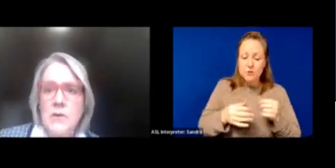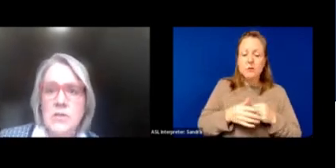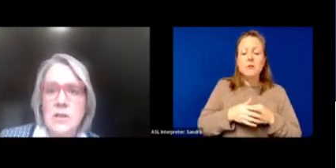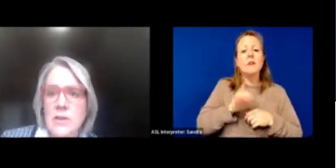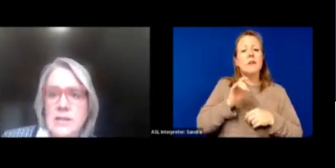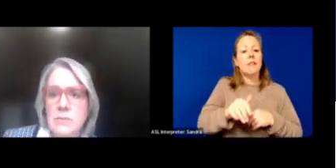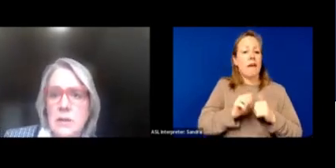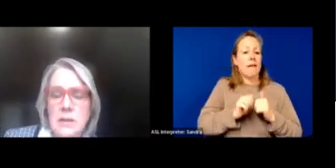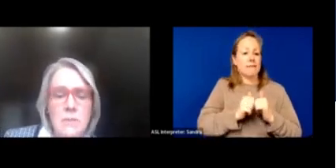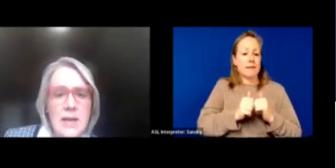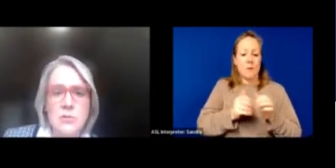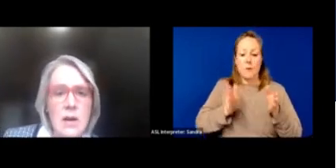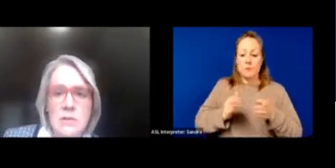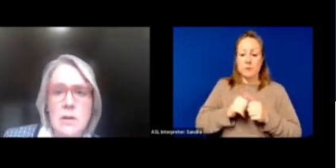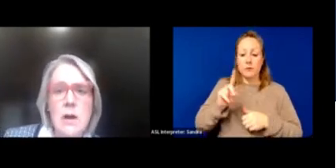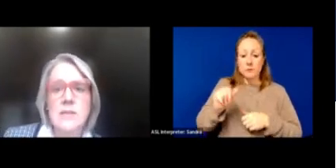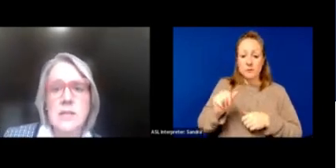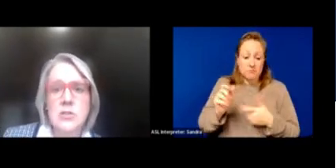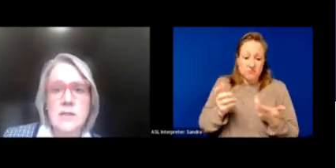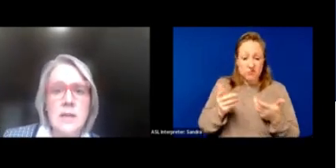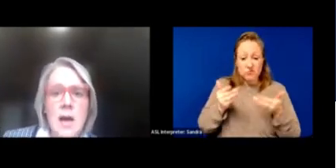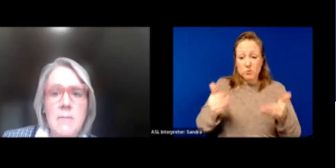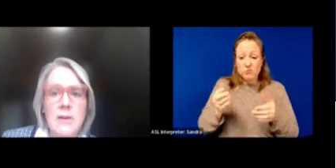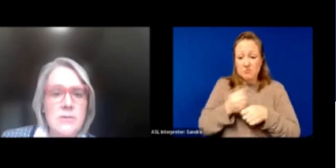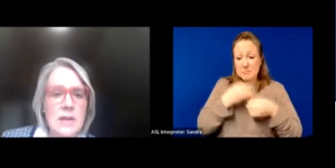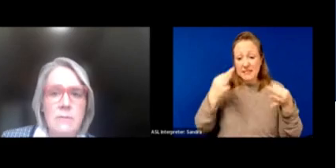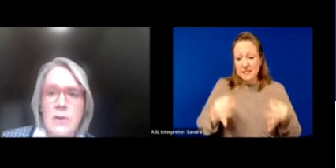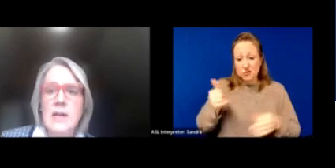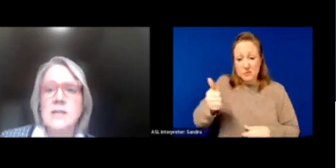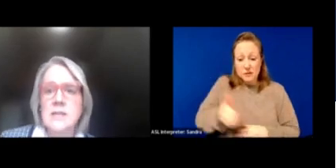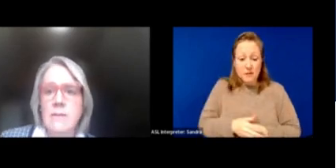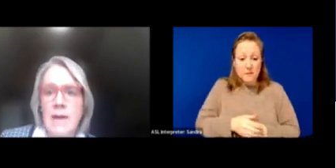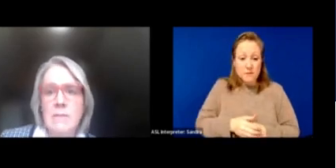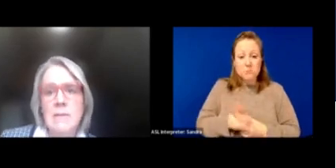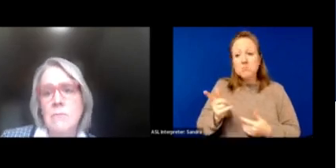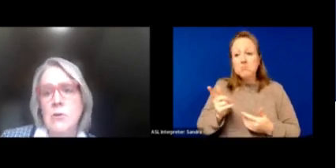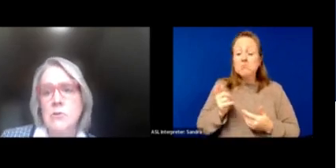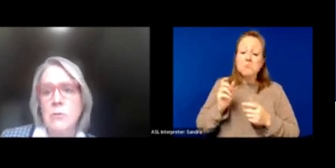person with a disability to make his or her own decisions by using friends, family members,